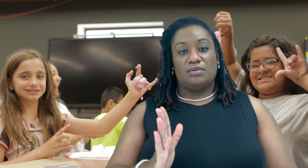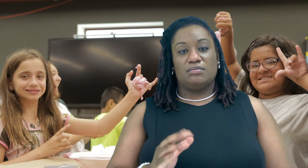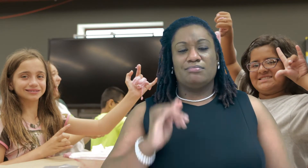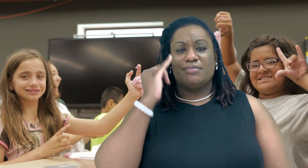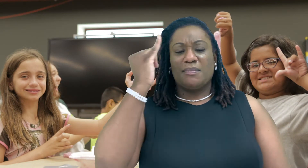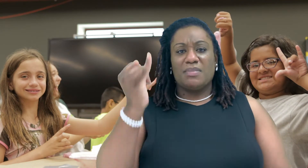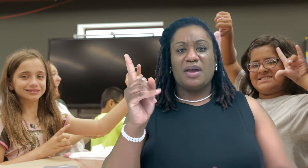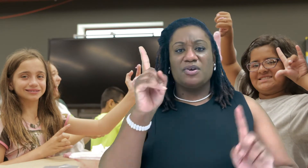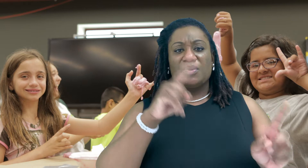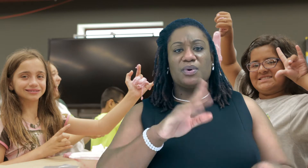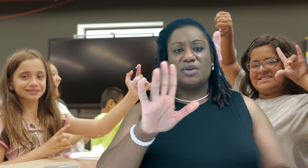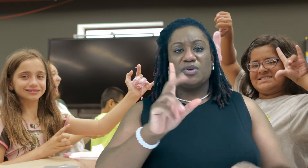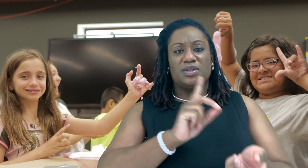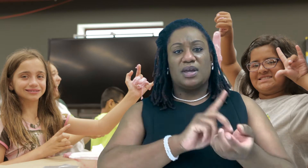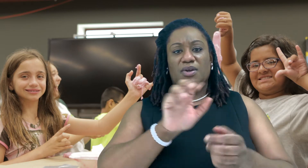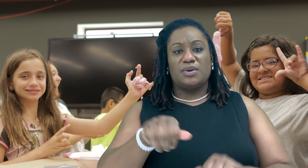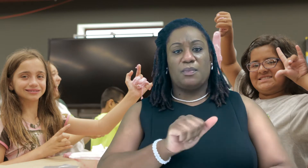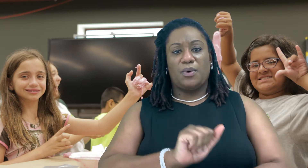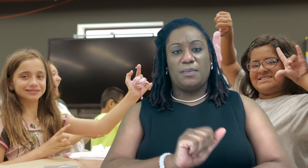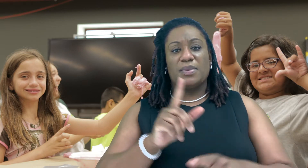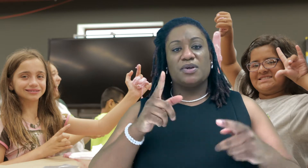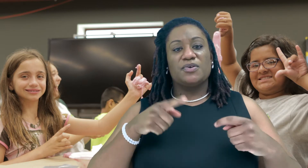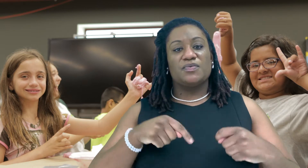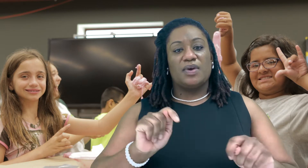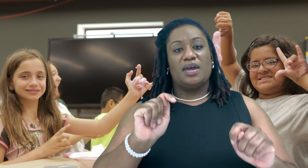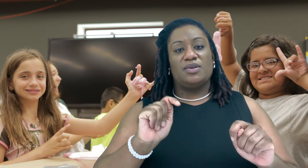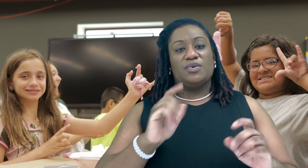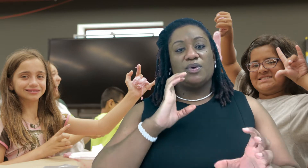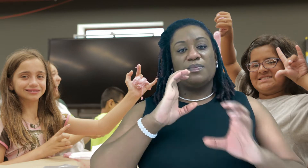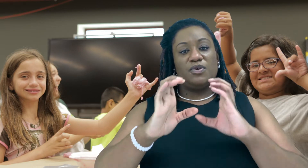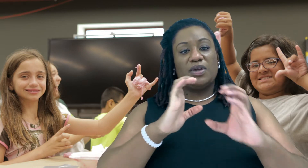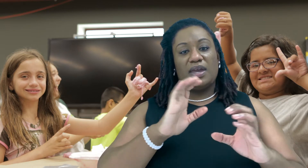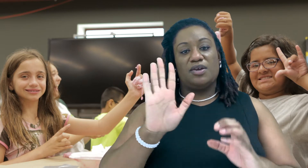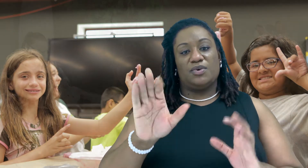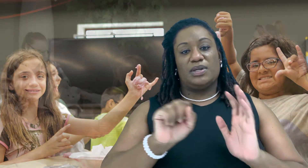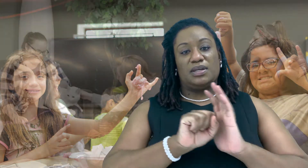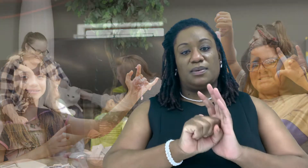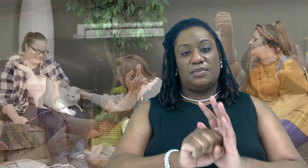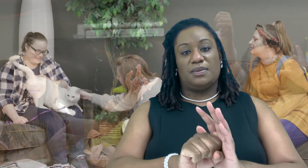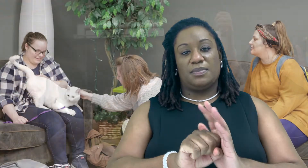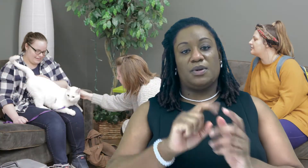Imagine going to your doctor's appointment and trying to communicate your symptoms